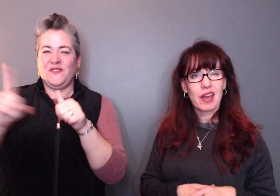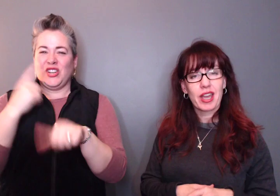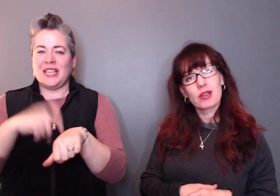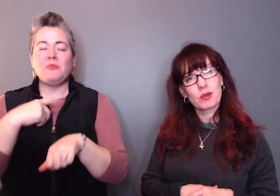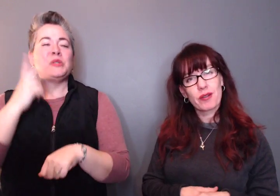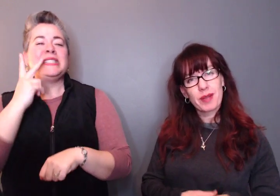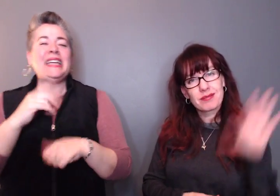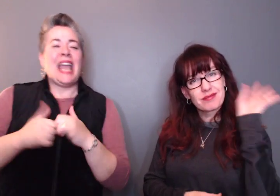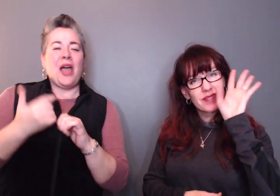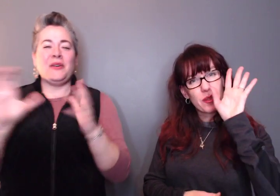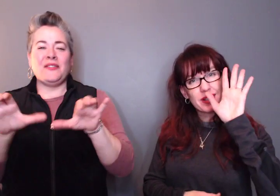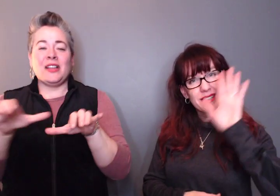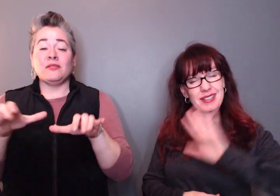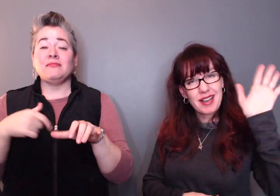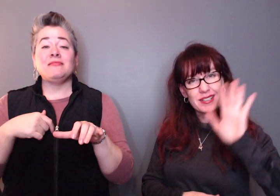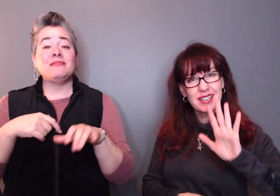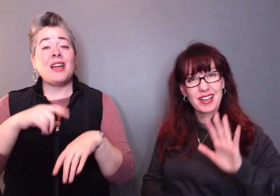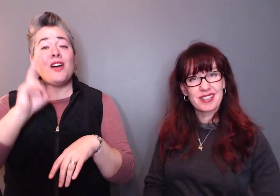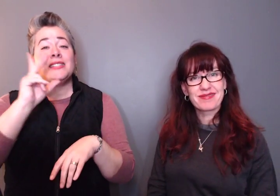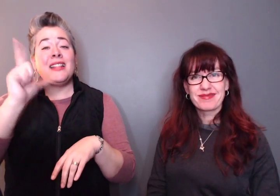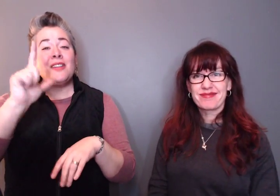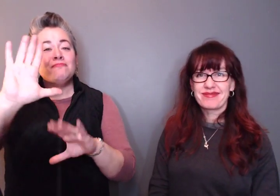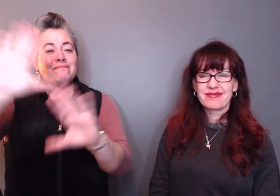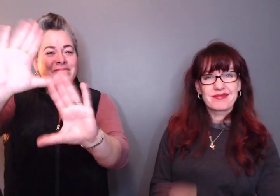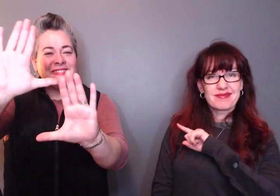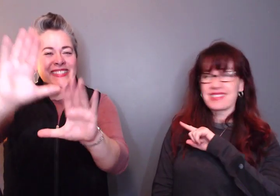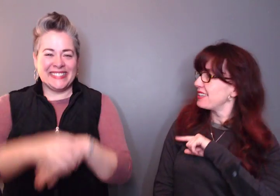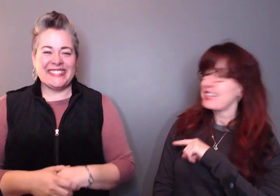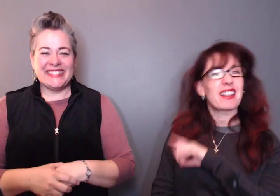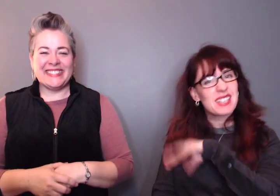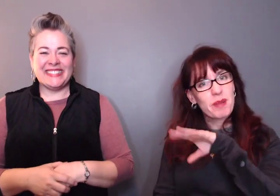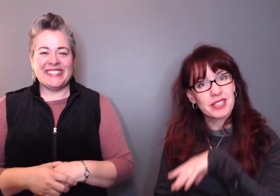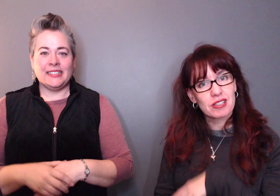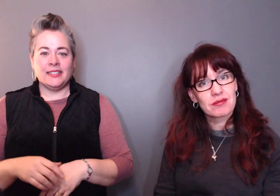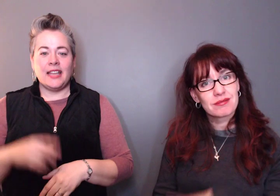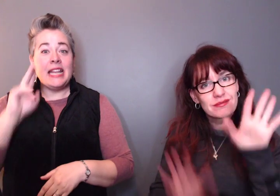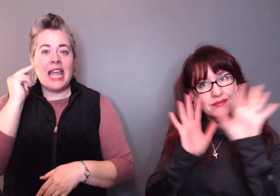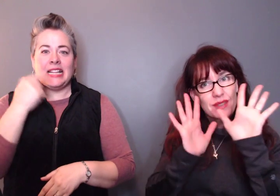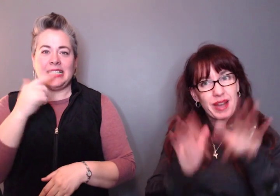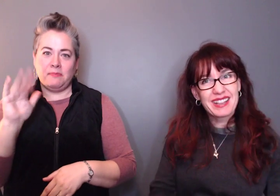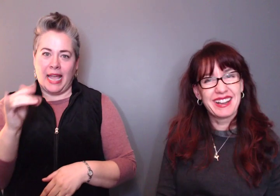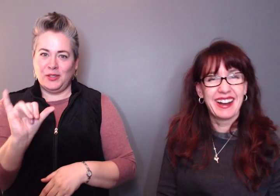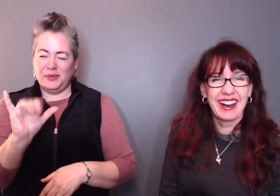how that goes and we'll go from there, otherwise I'll see you later Natalie says bye too!